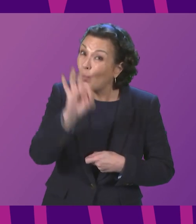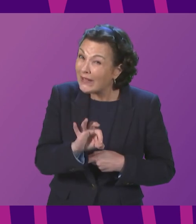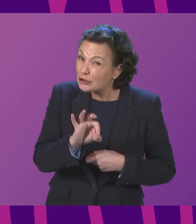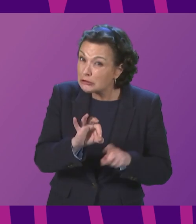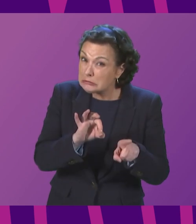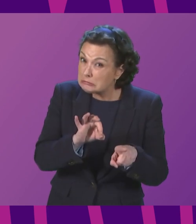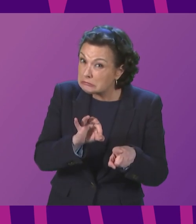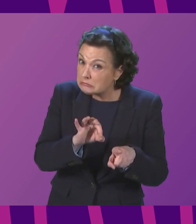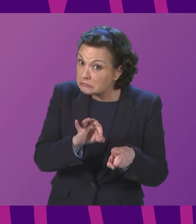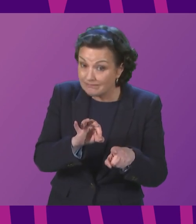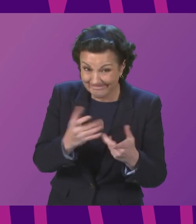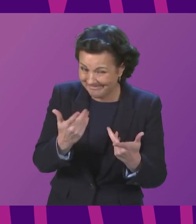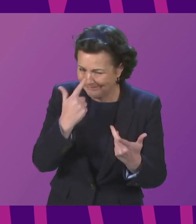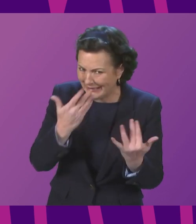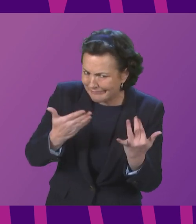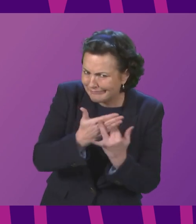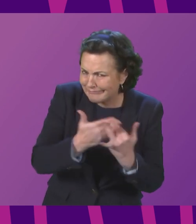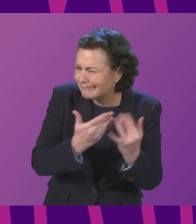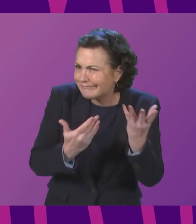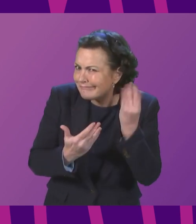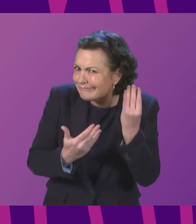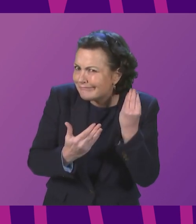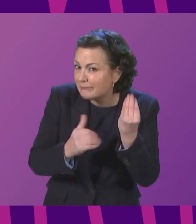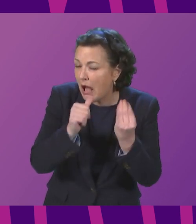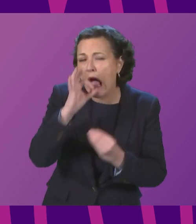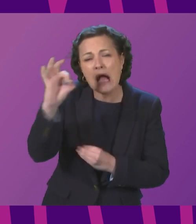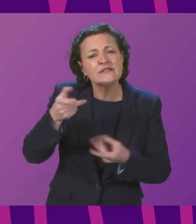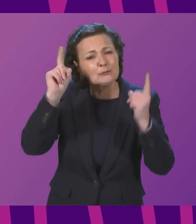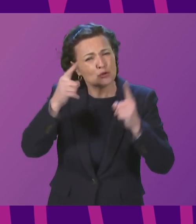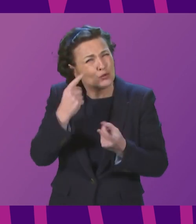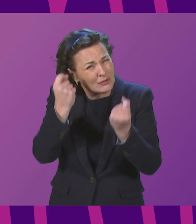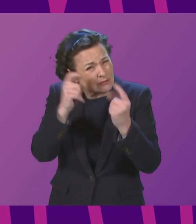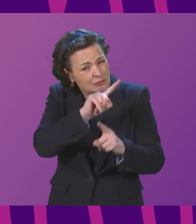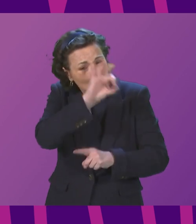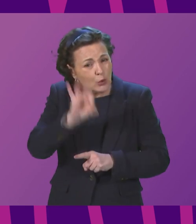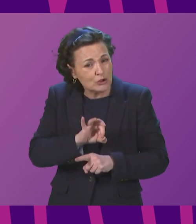the First Minister heard a sufficient amount of your question.